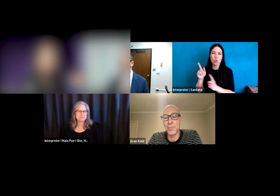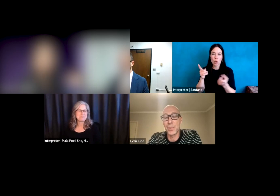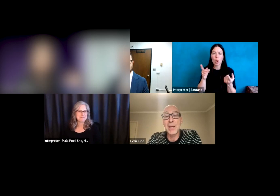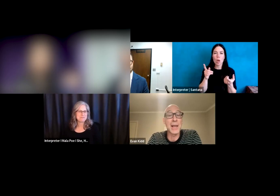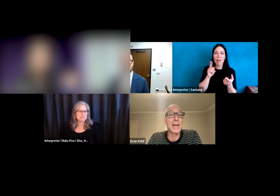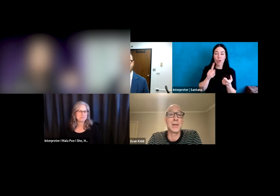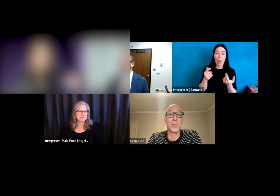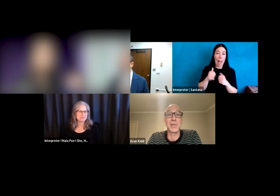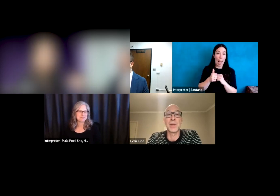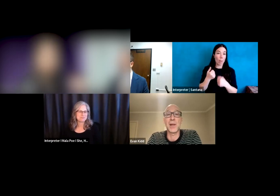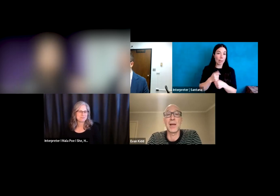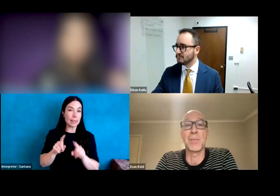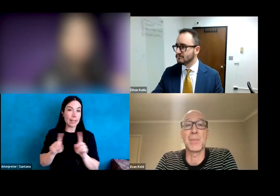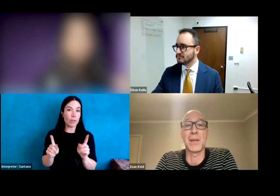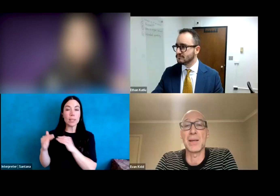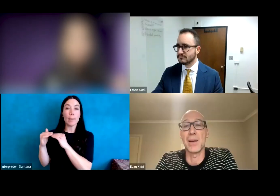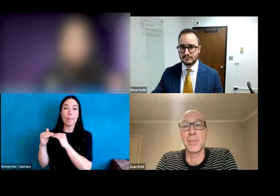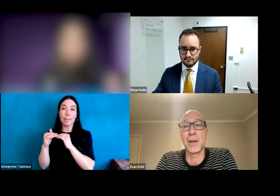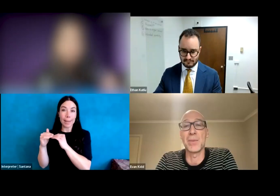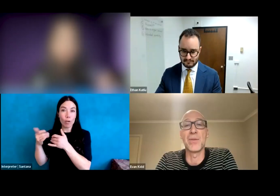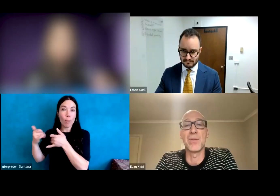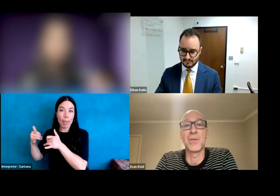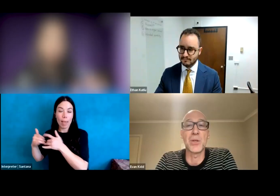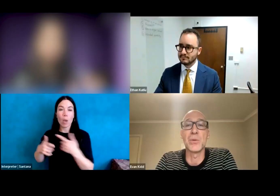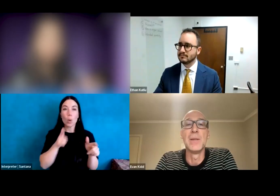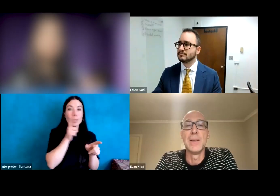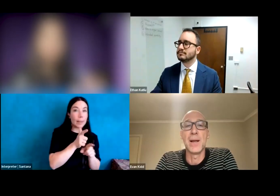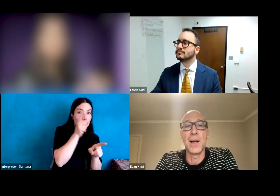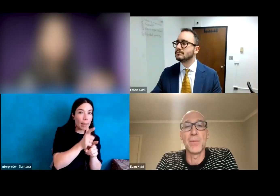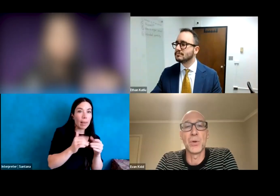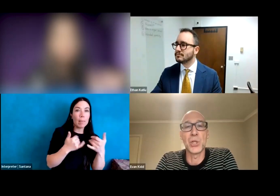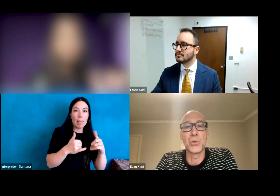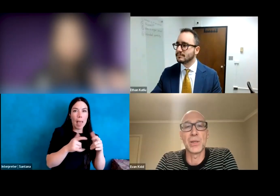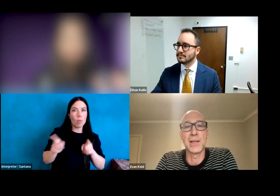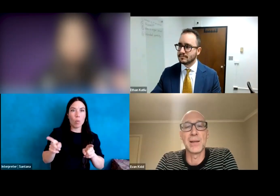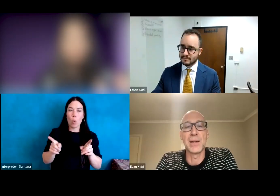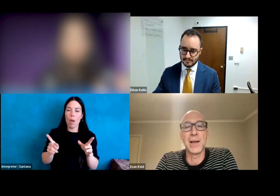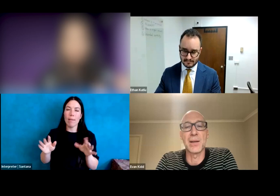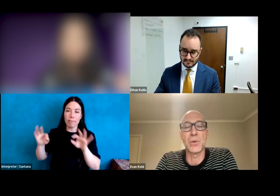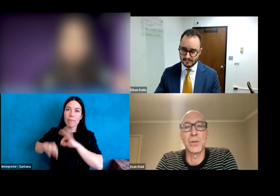peer play or sibling play may be very valuable for children in other cultures.